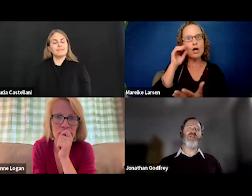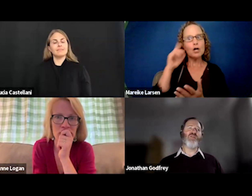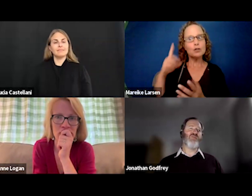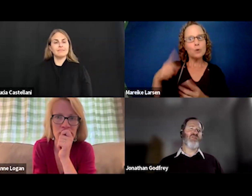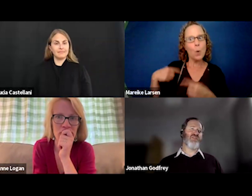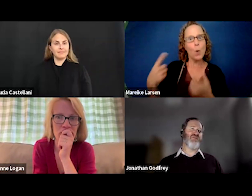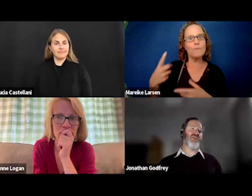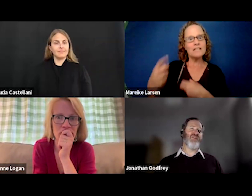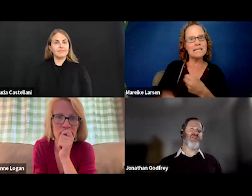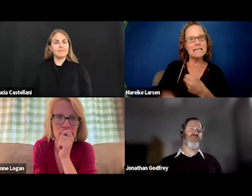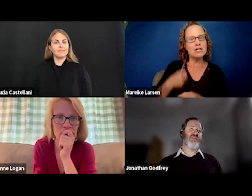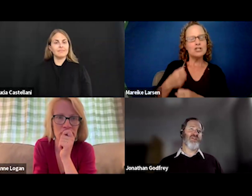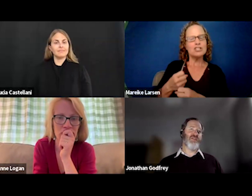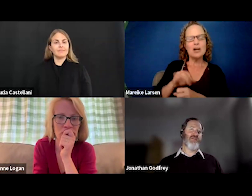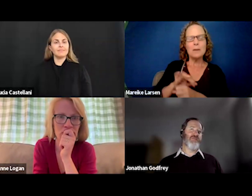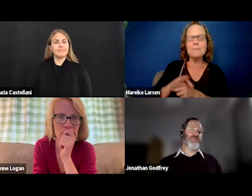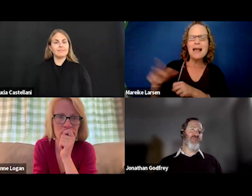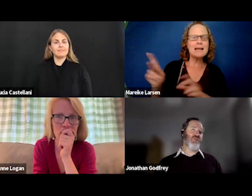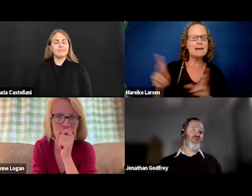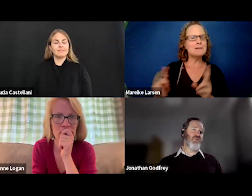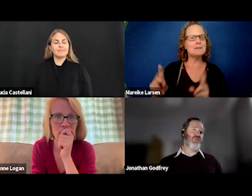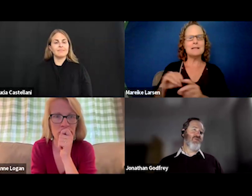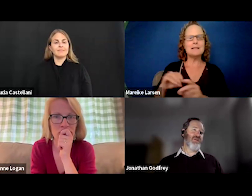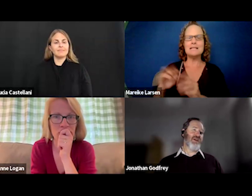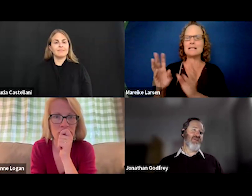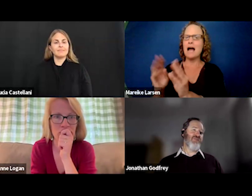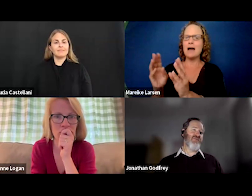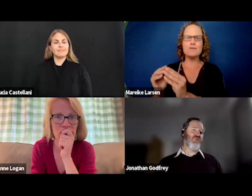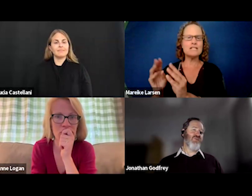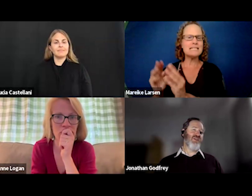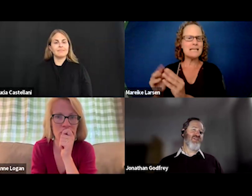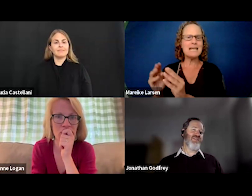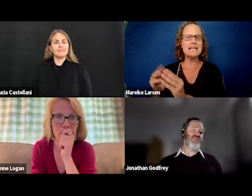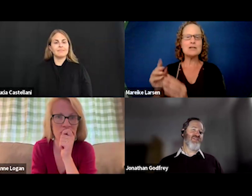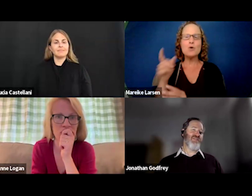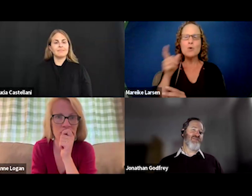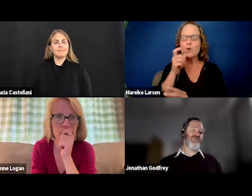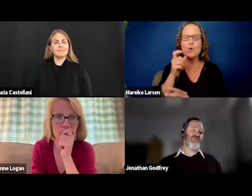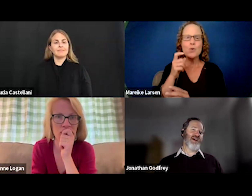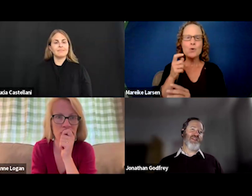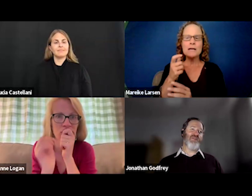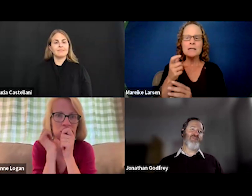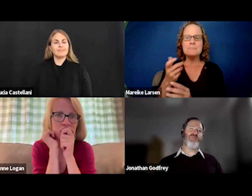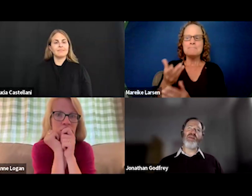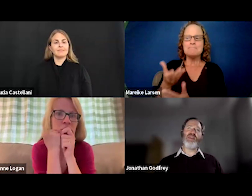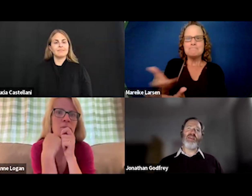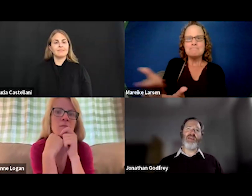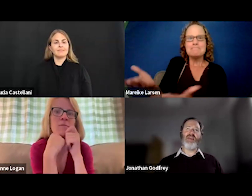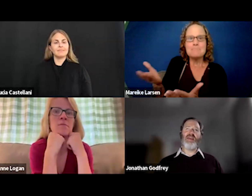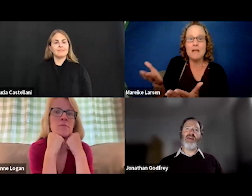in conference environments who, for reasons unknown to me,